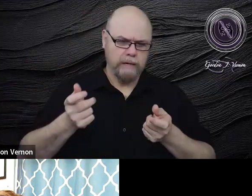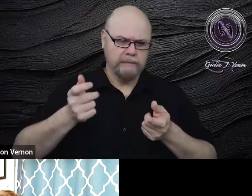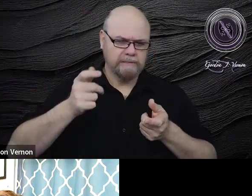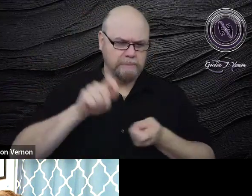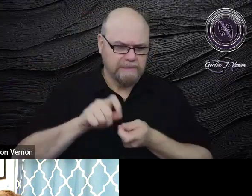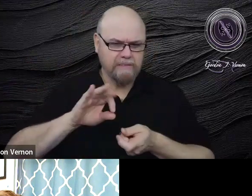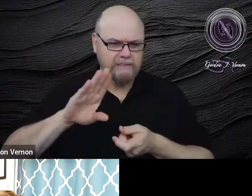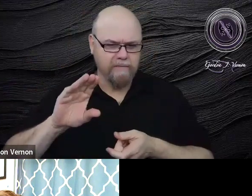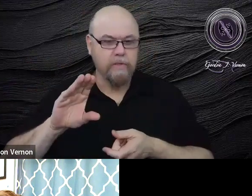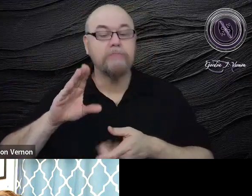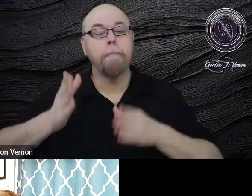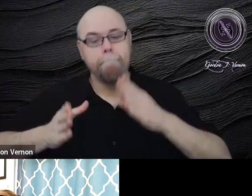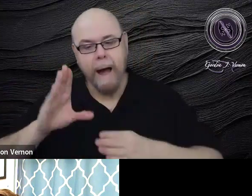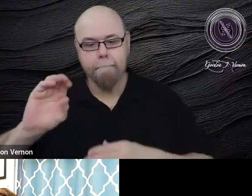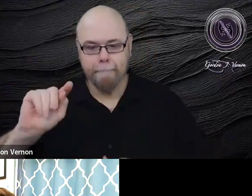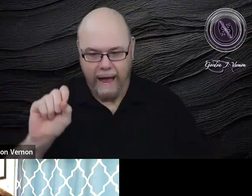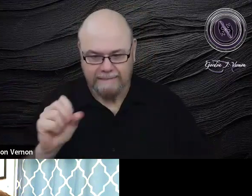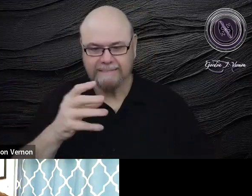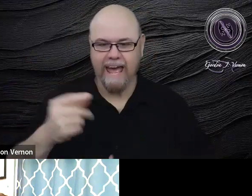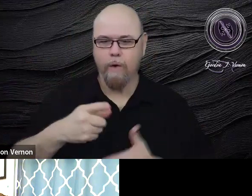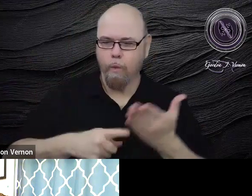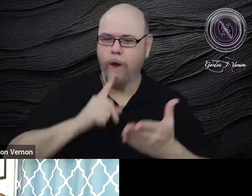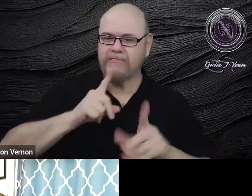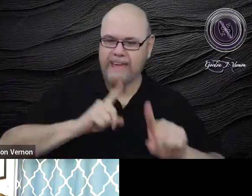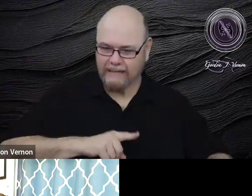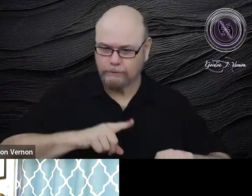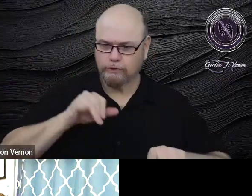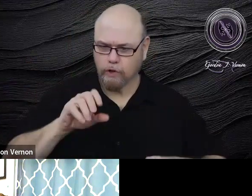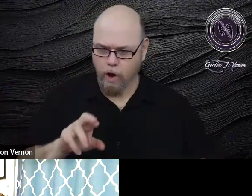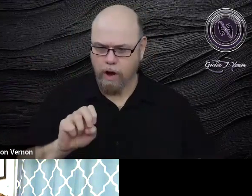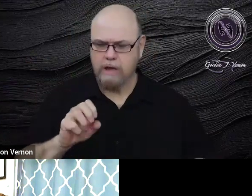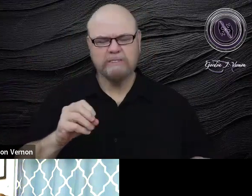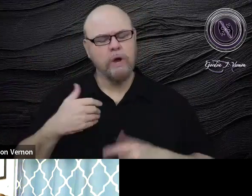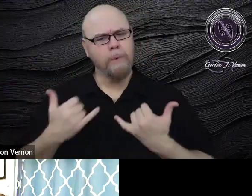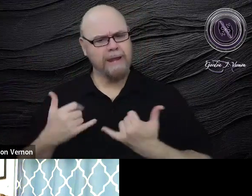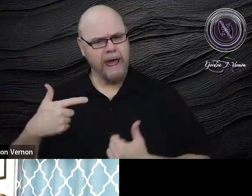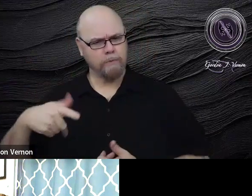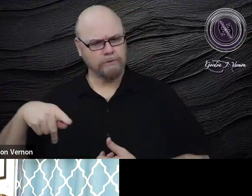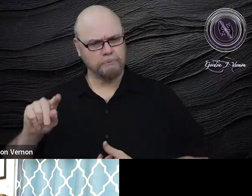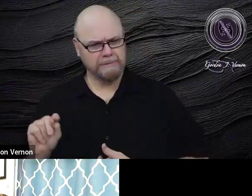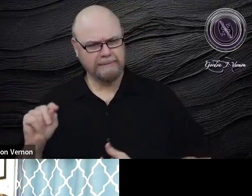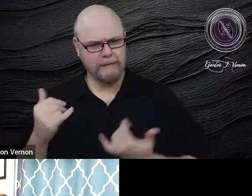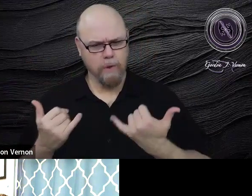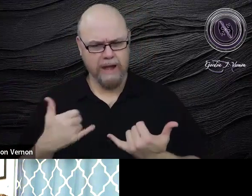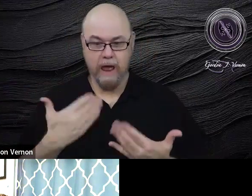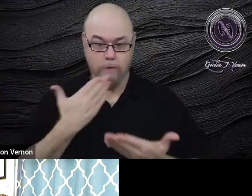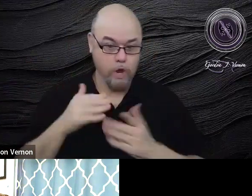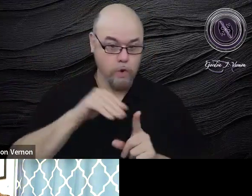a distractor by head rotation. And I think in future, it will be relevant to capture these behavioral filter